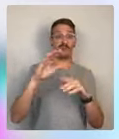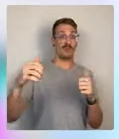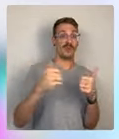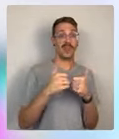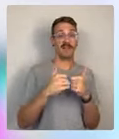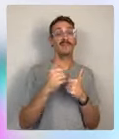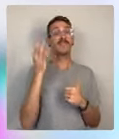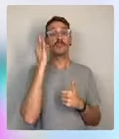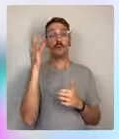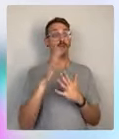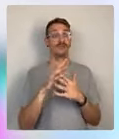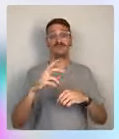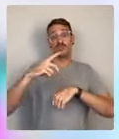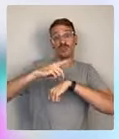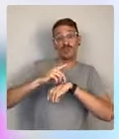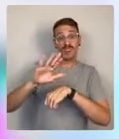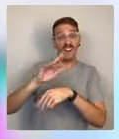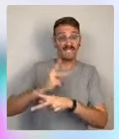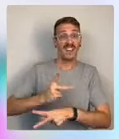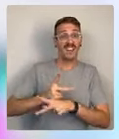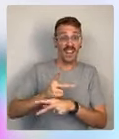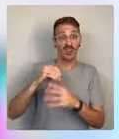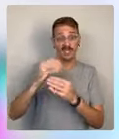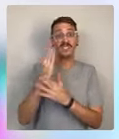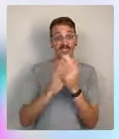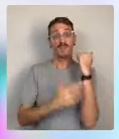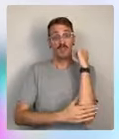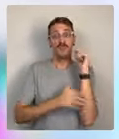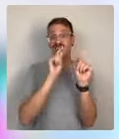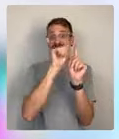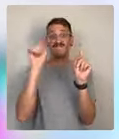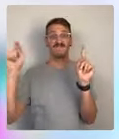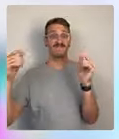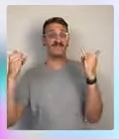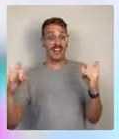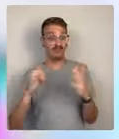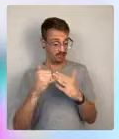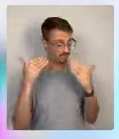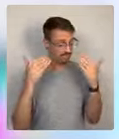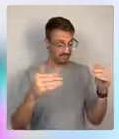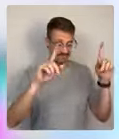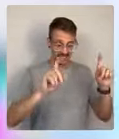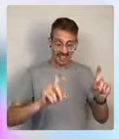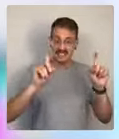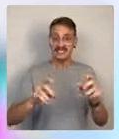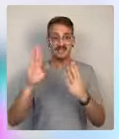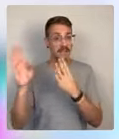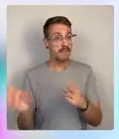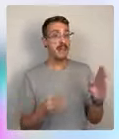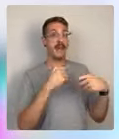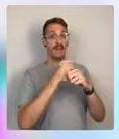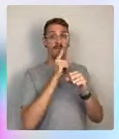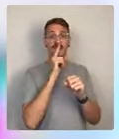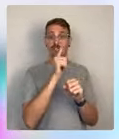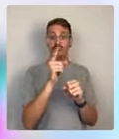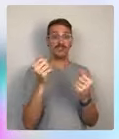about developing a community within your game, it is almost a duty of care in some countries now